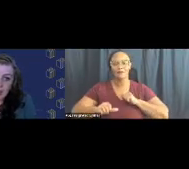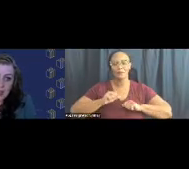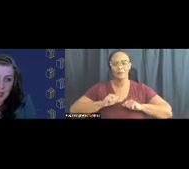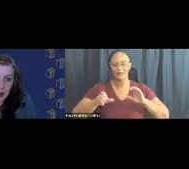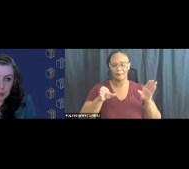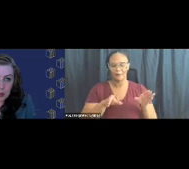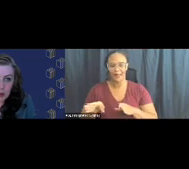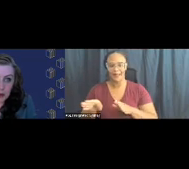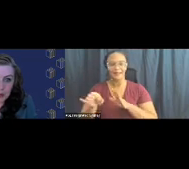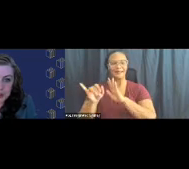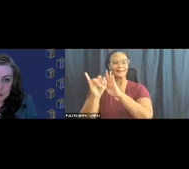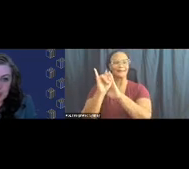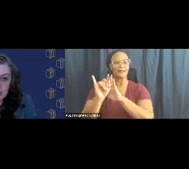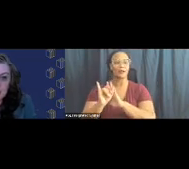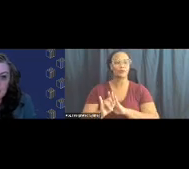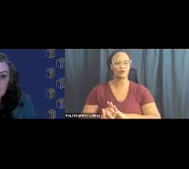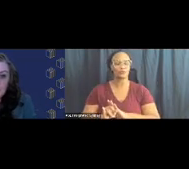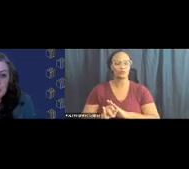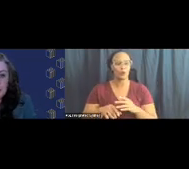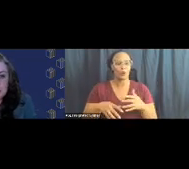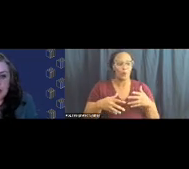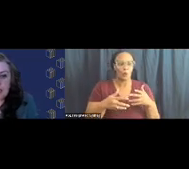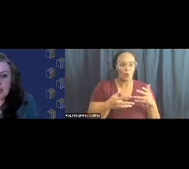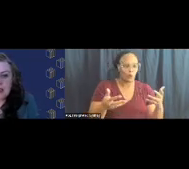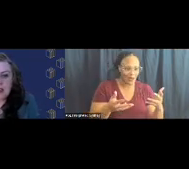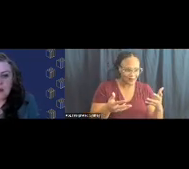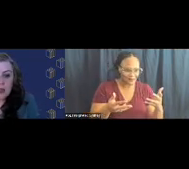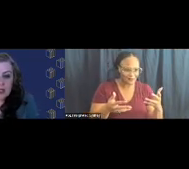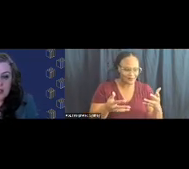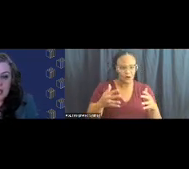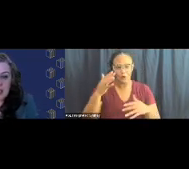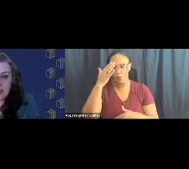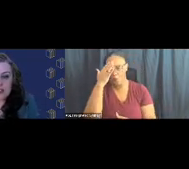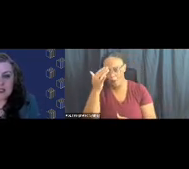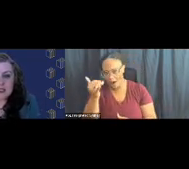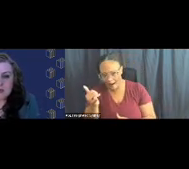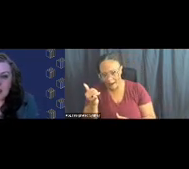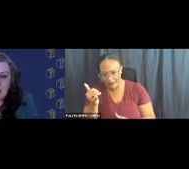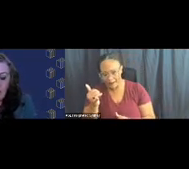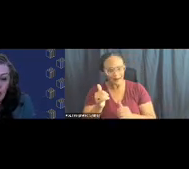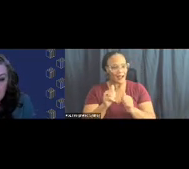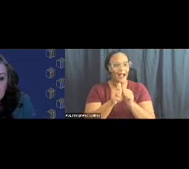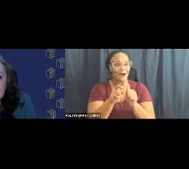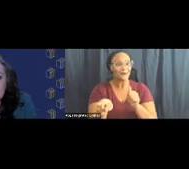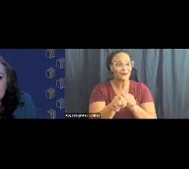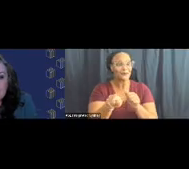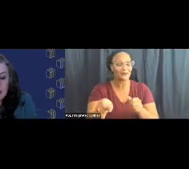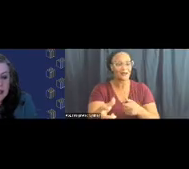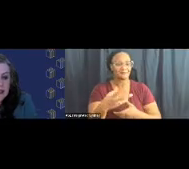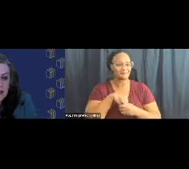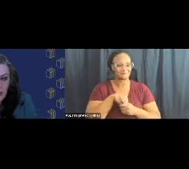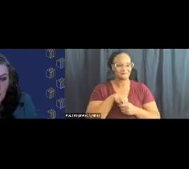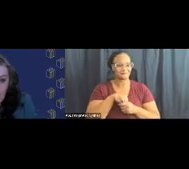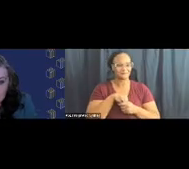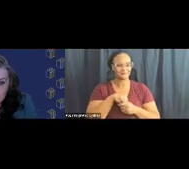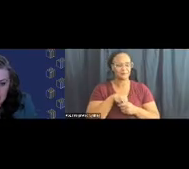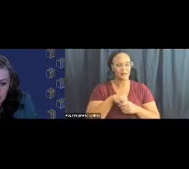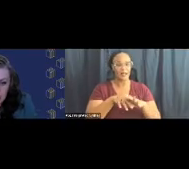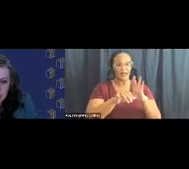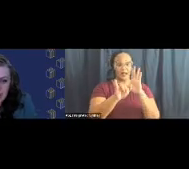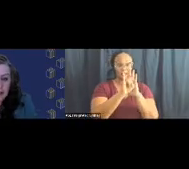why, and how to be involved. We will explain what indicators are, explain why they matter,